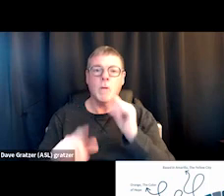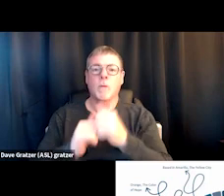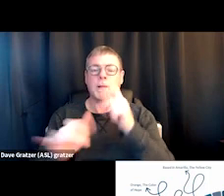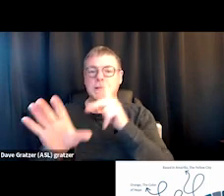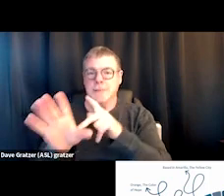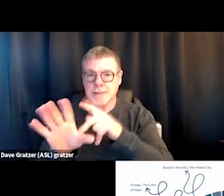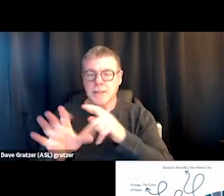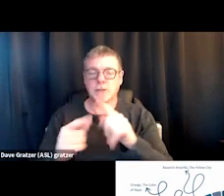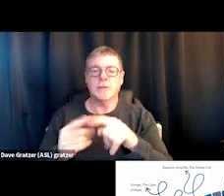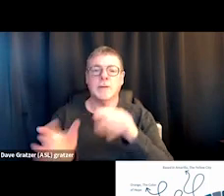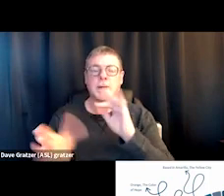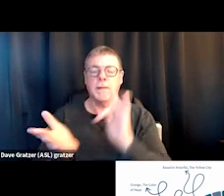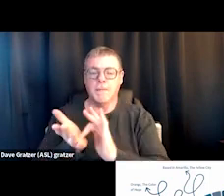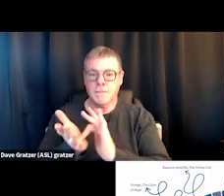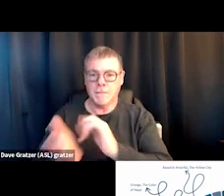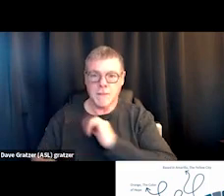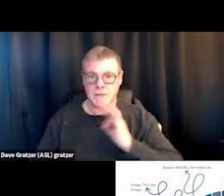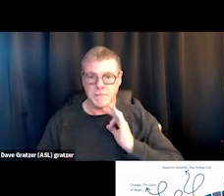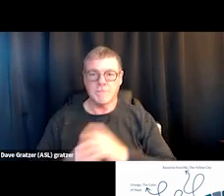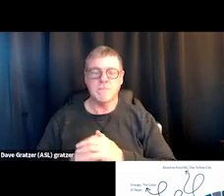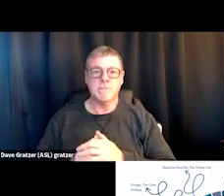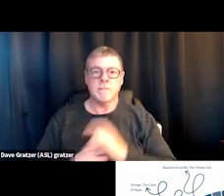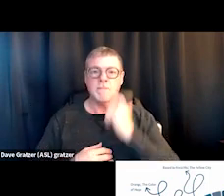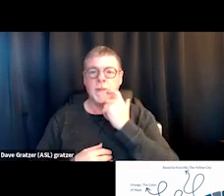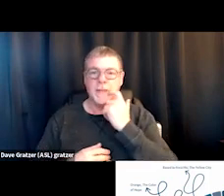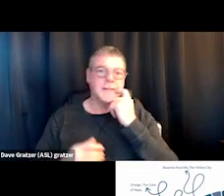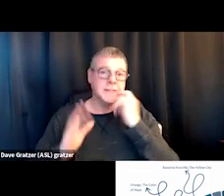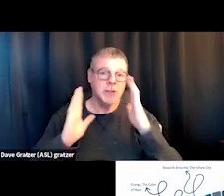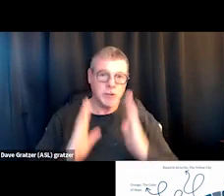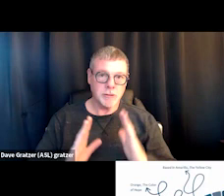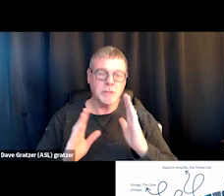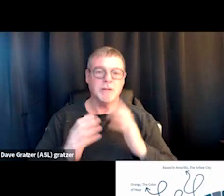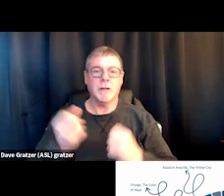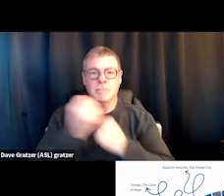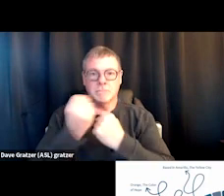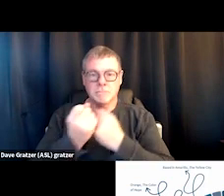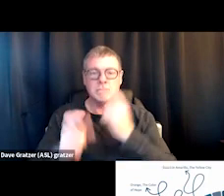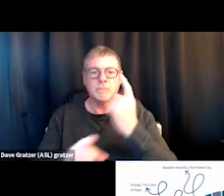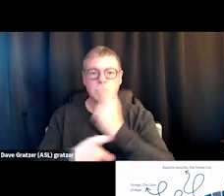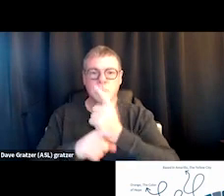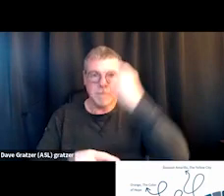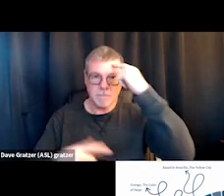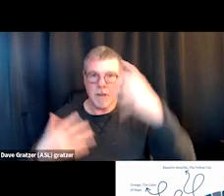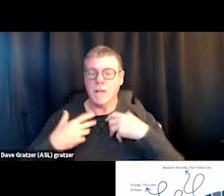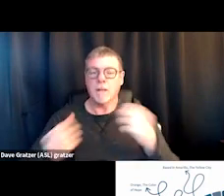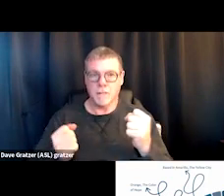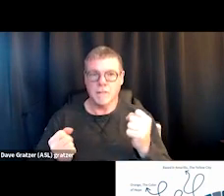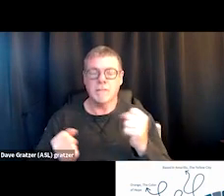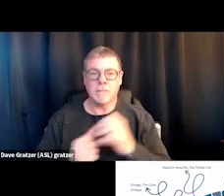the medical staff, our addictionologist, and ensure that they're getting on the appropriate mental health meds as well, you know,